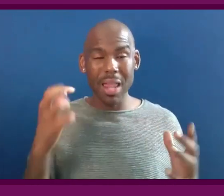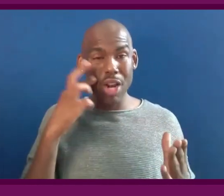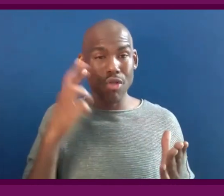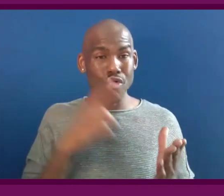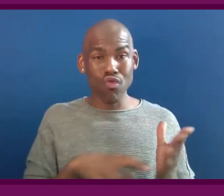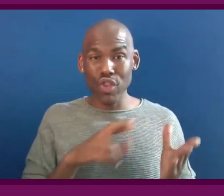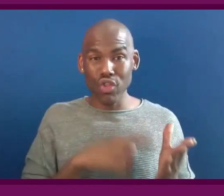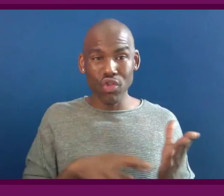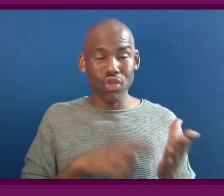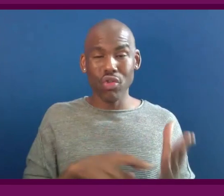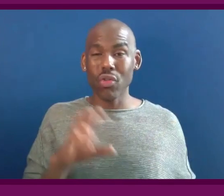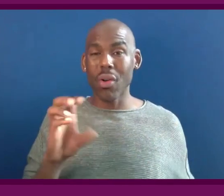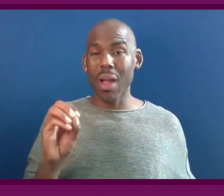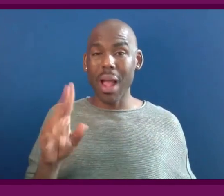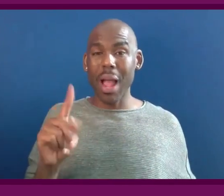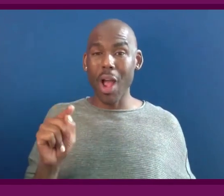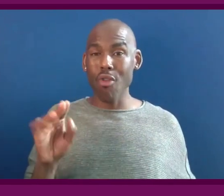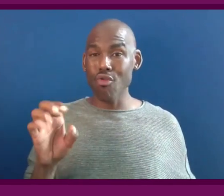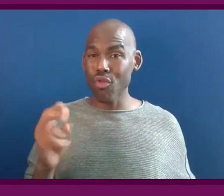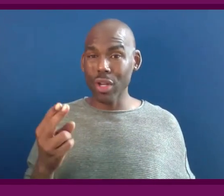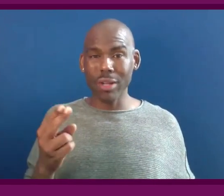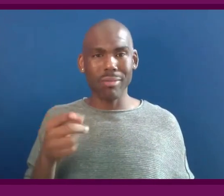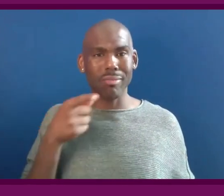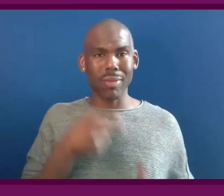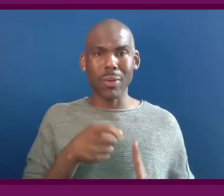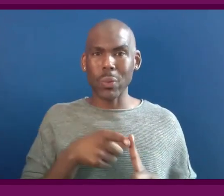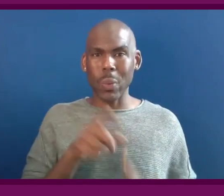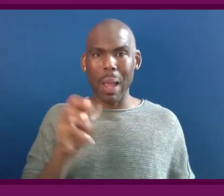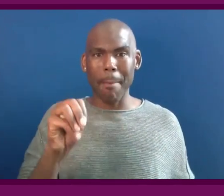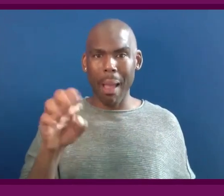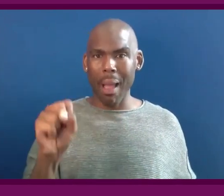and, or outreach in communities of color in regards to multiple sclerosis.